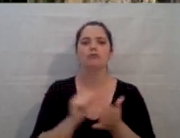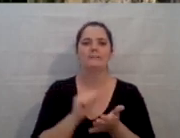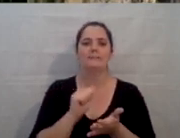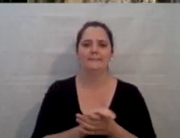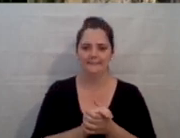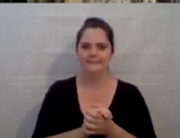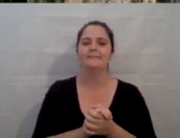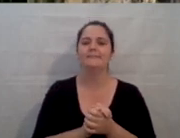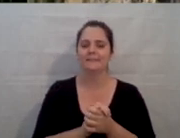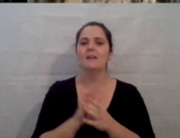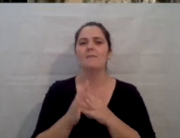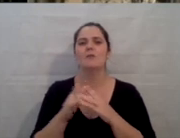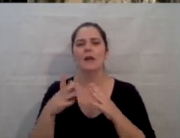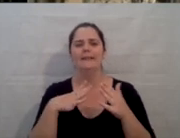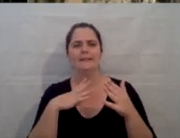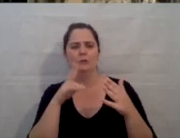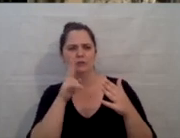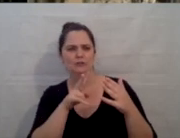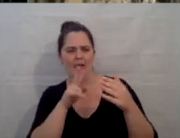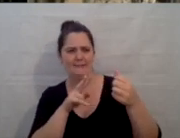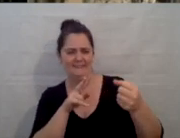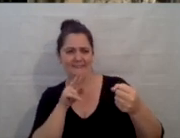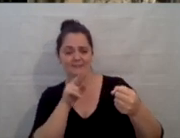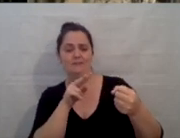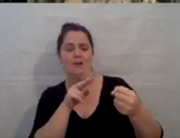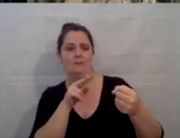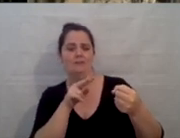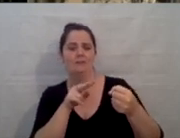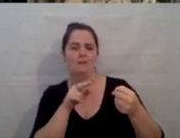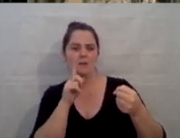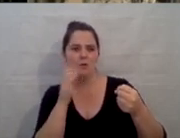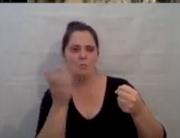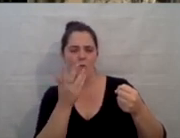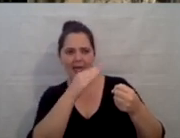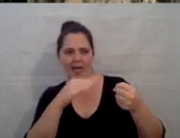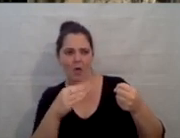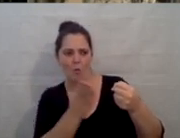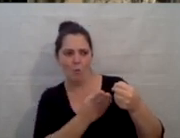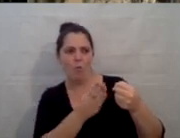Alright so sighting is about measuring and comparing finding those angles and axes and putting it together